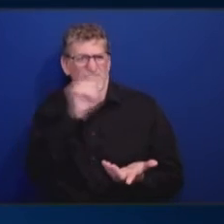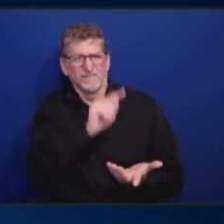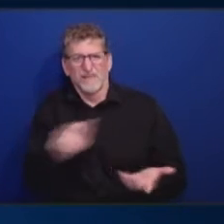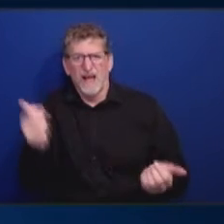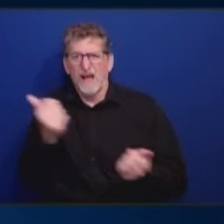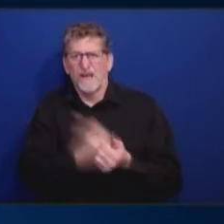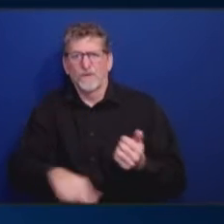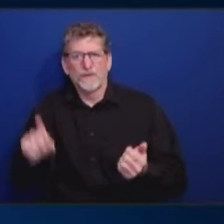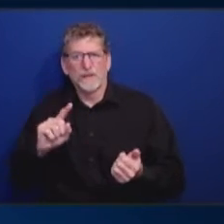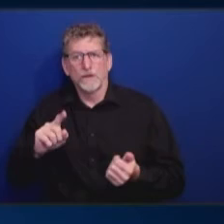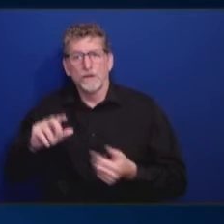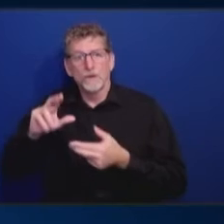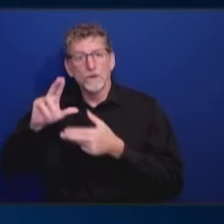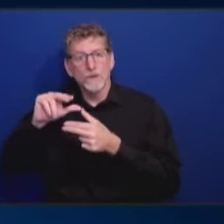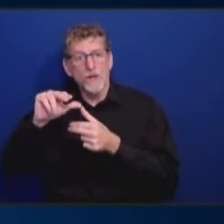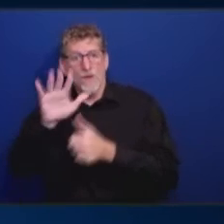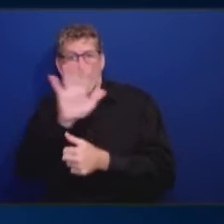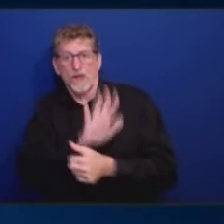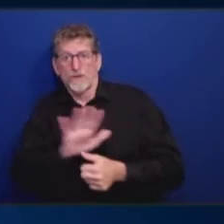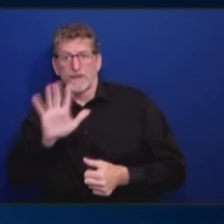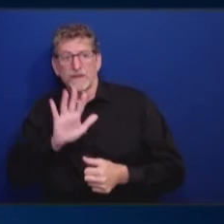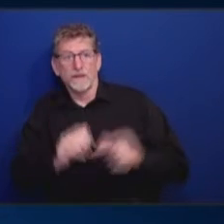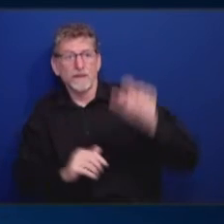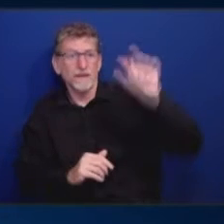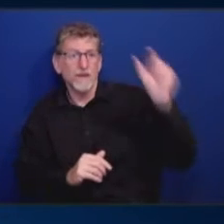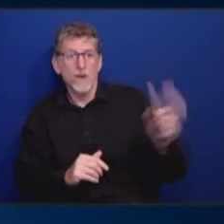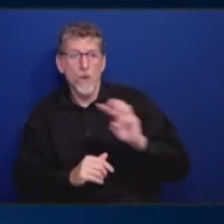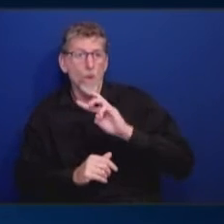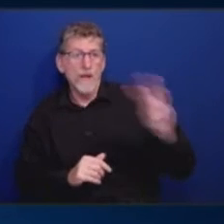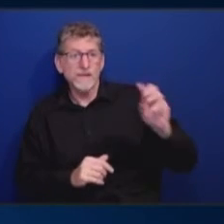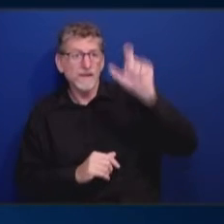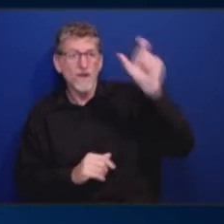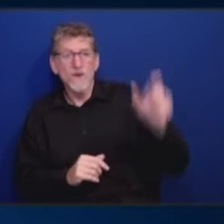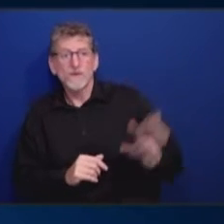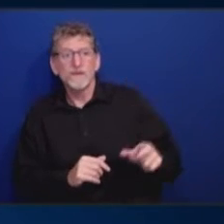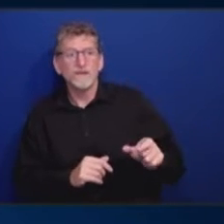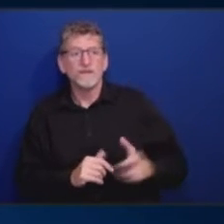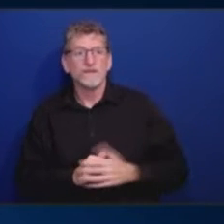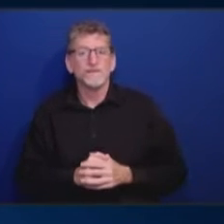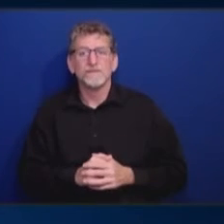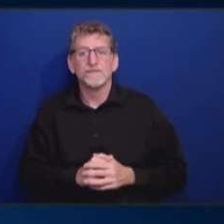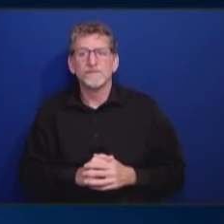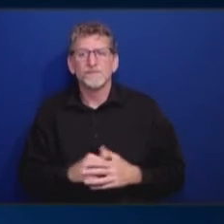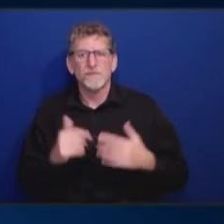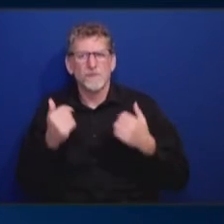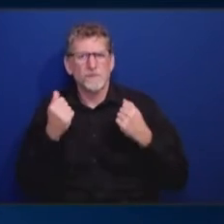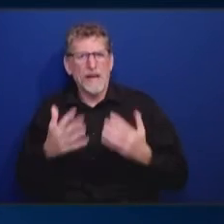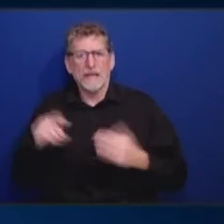communities -- you know, there are many communities that are concentrated in the urban areas